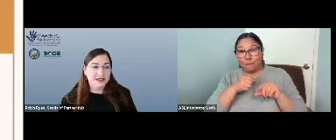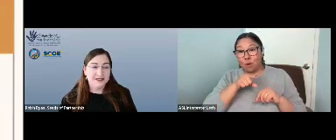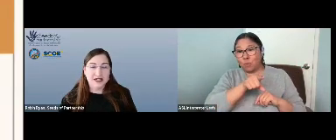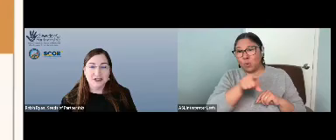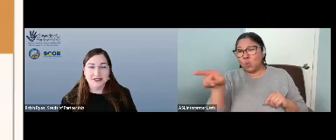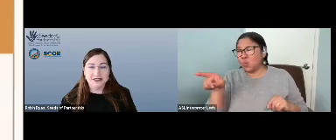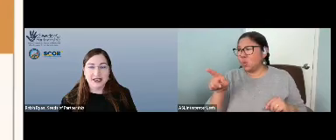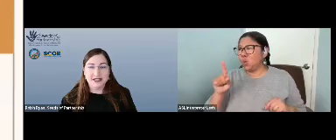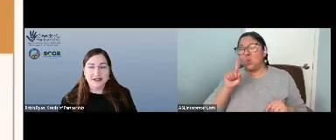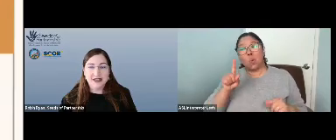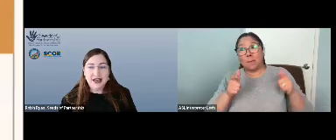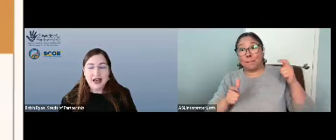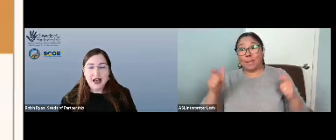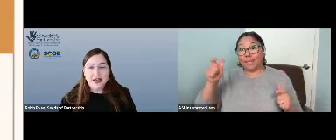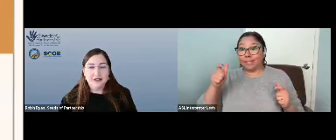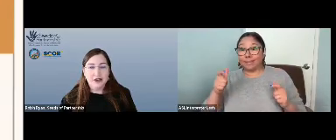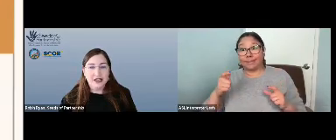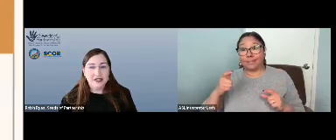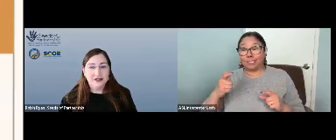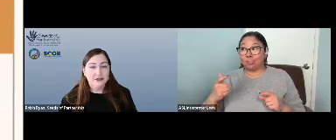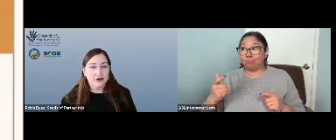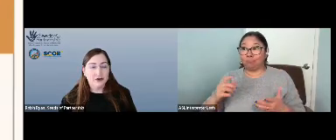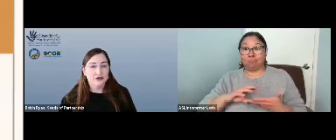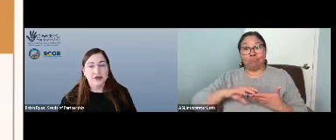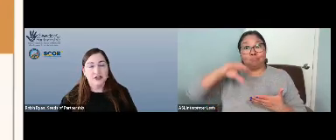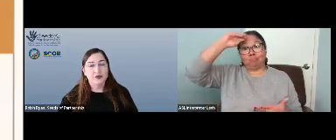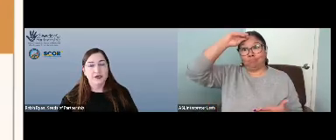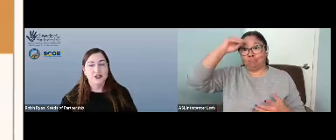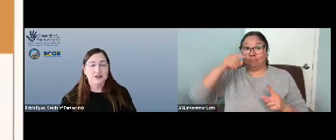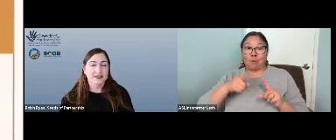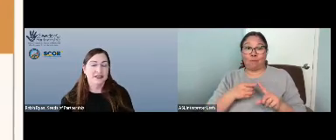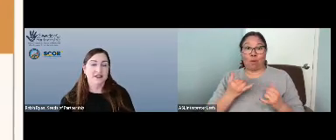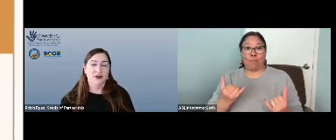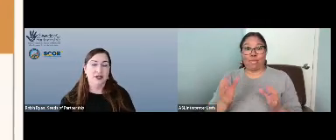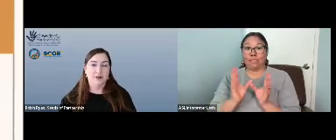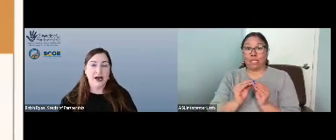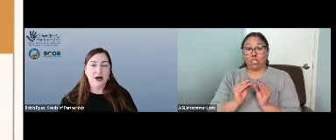from this session today? Is there anything further that you'd be interested in learning